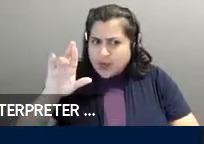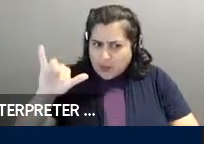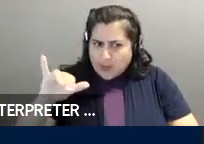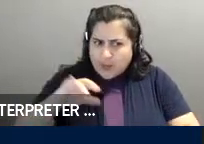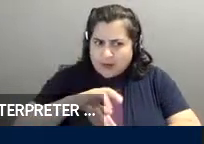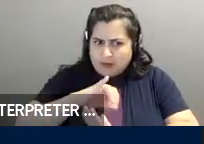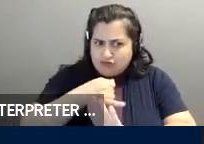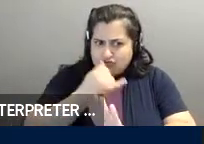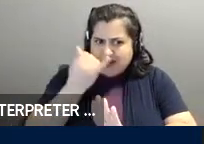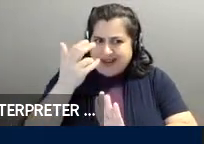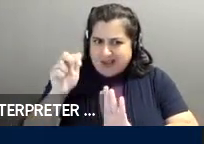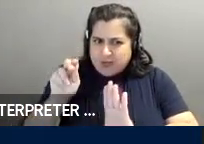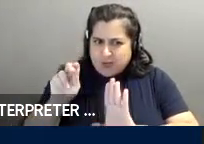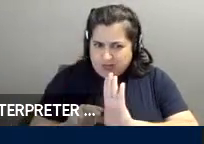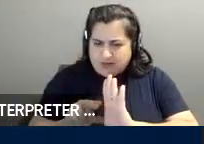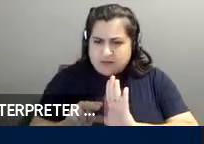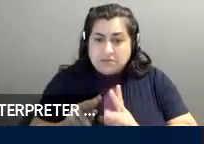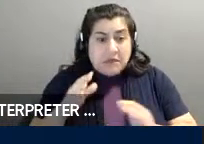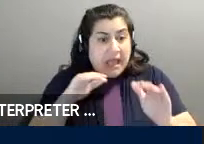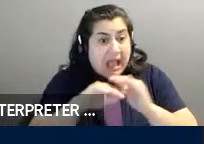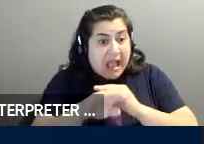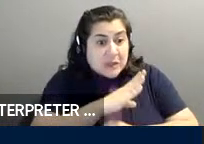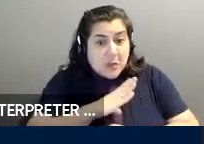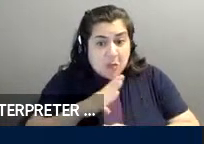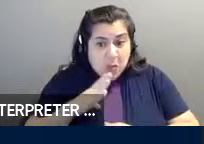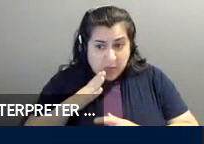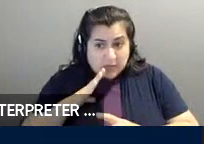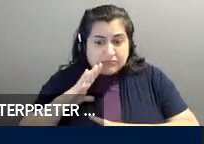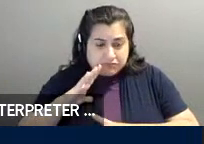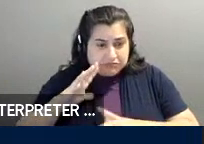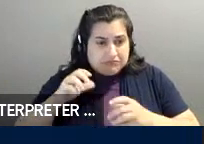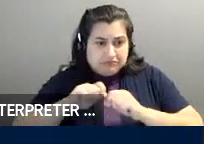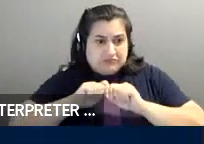Board did issue the medical diagnostic equipment standard.